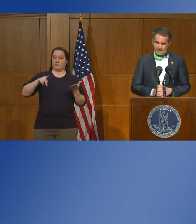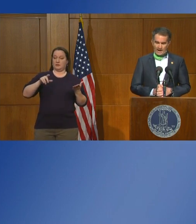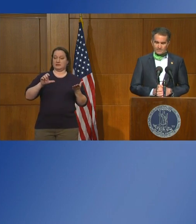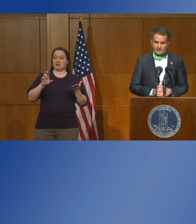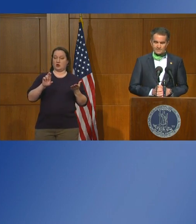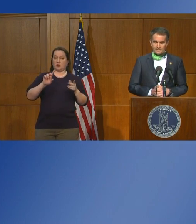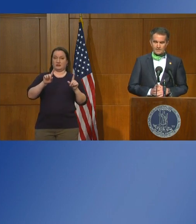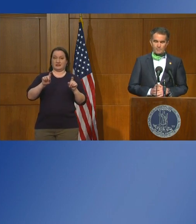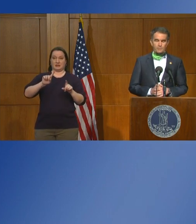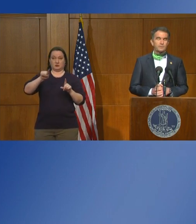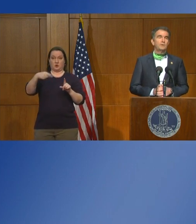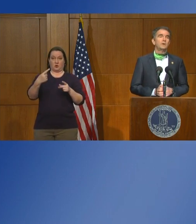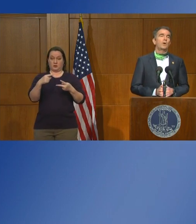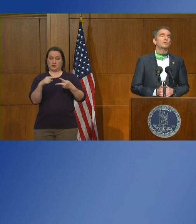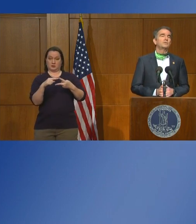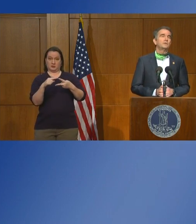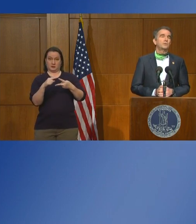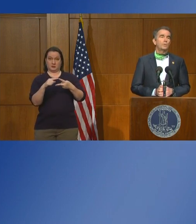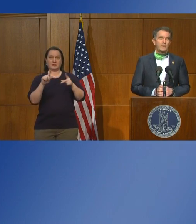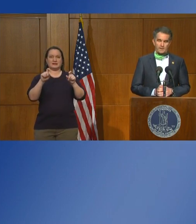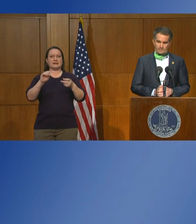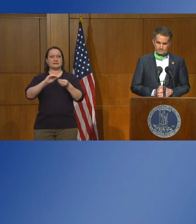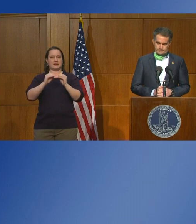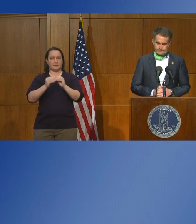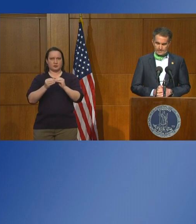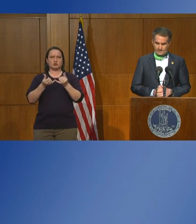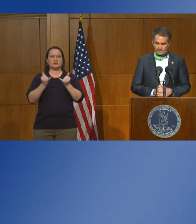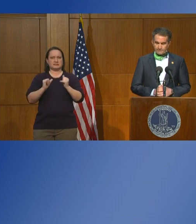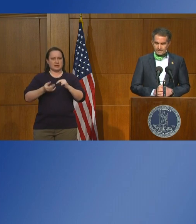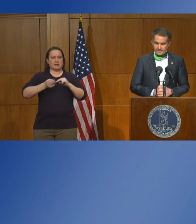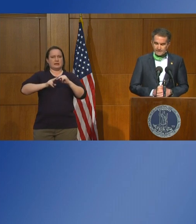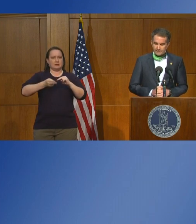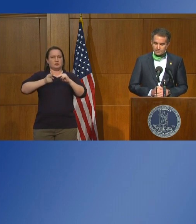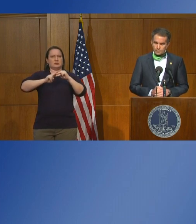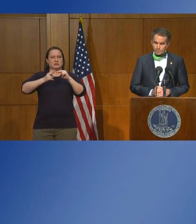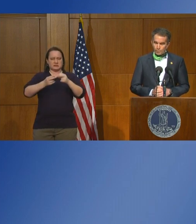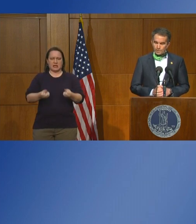COUNTING ONLY PCR TEST OUR